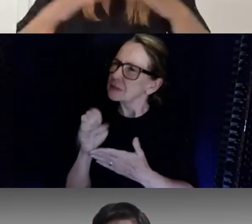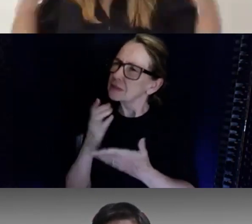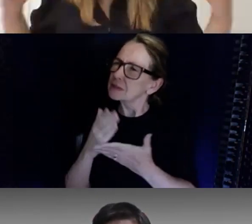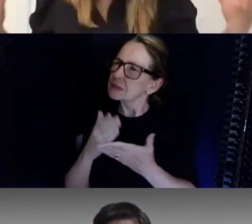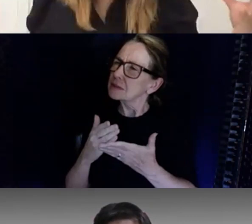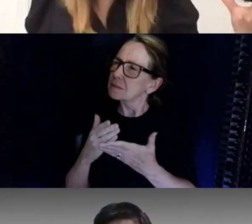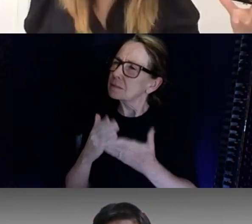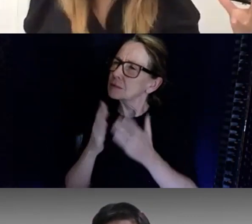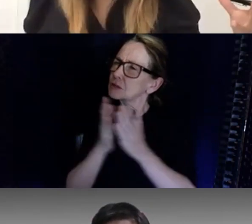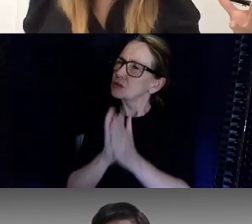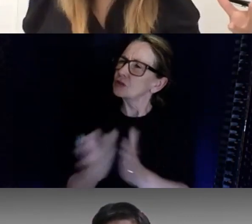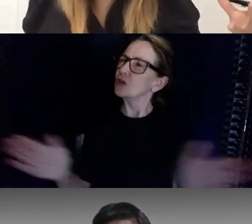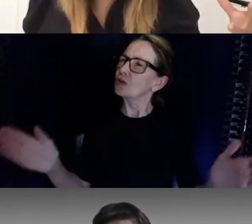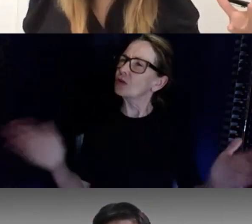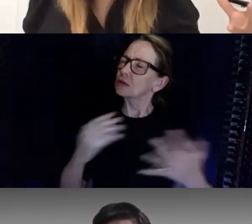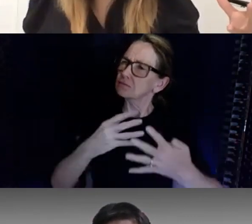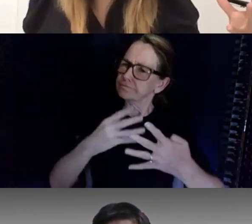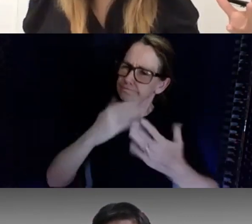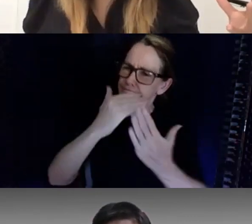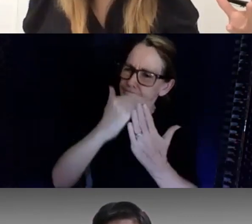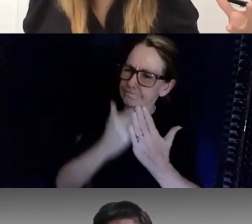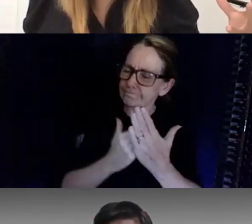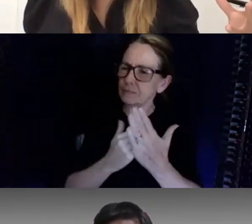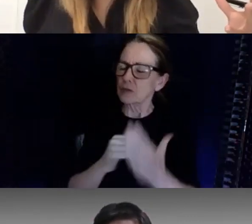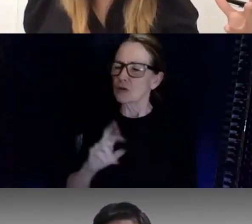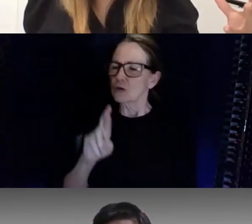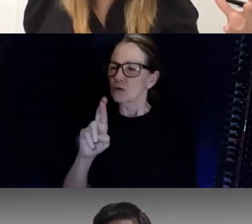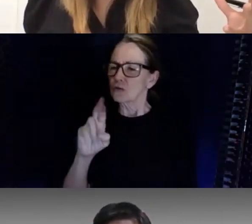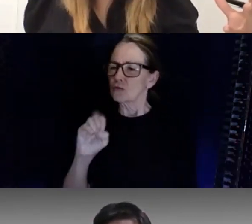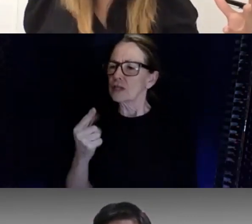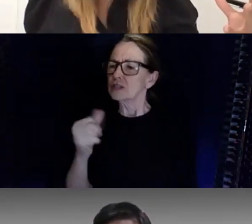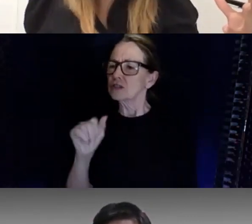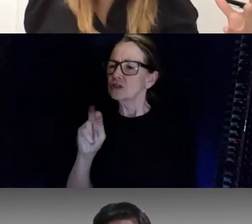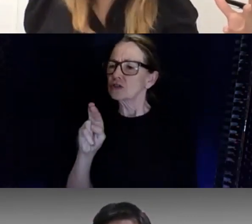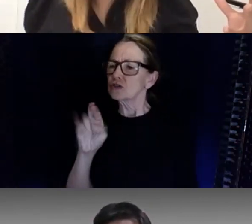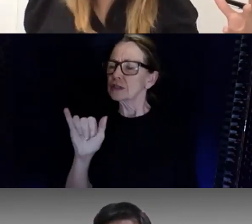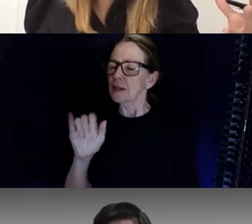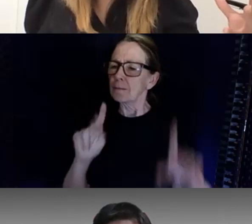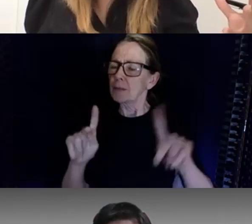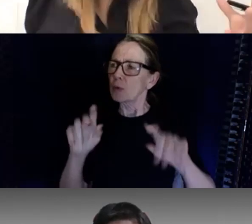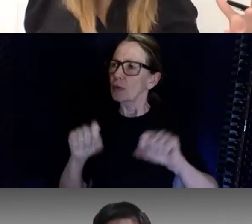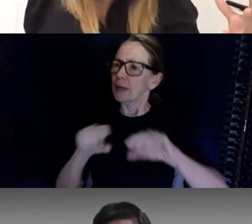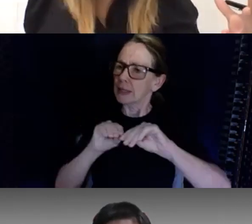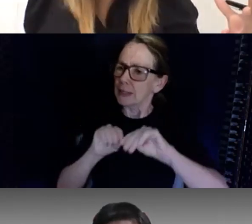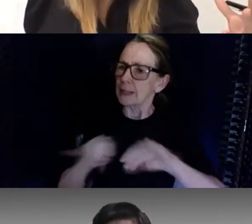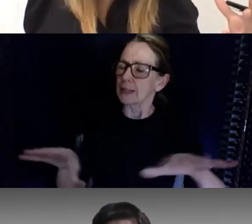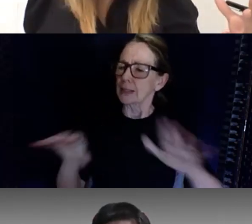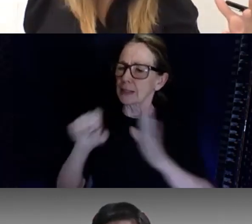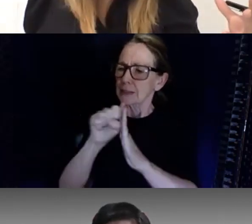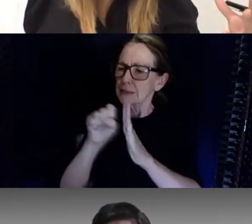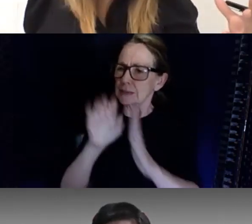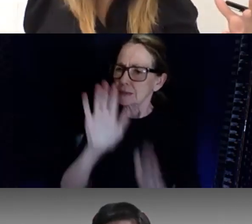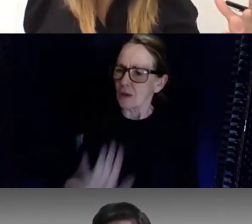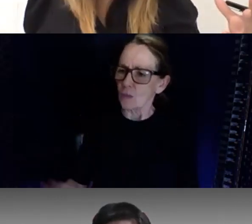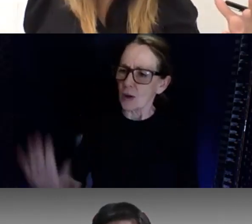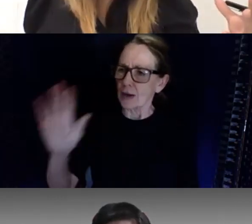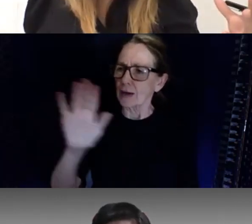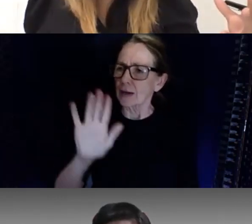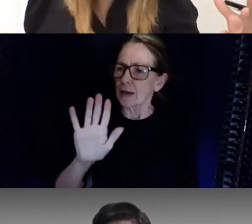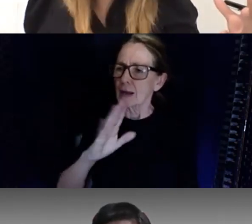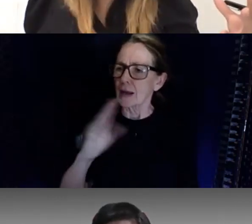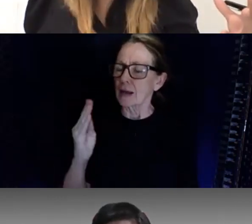CARMEN, MAYBE YOU COULD ASSIST WITH THIS, TOO.